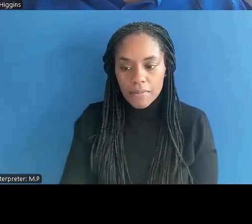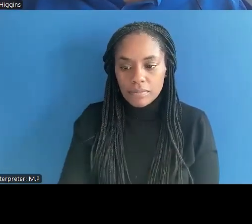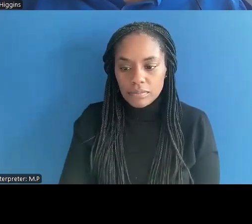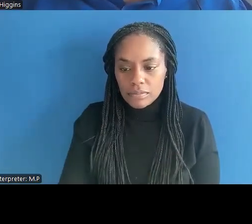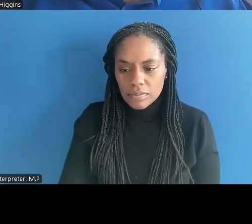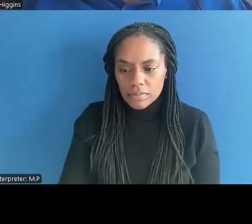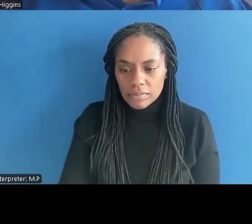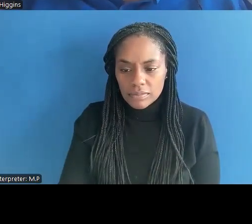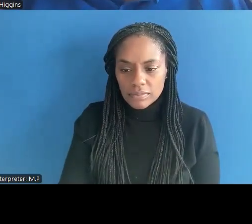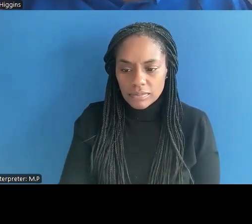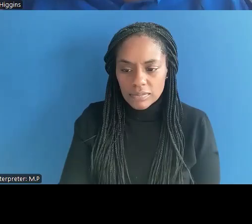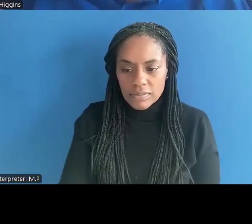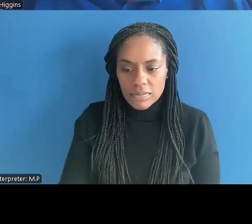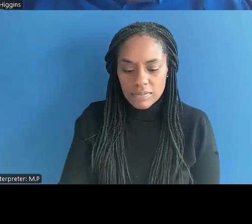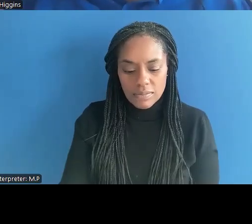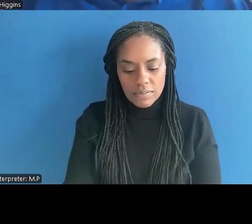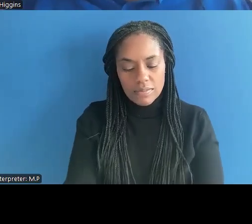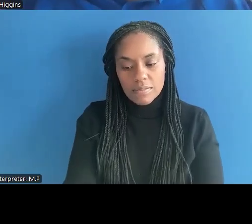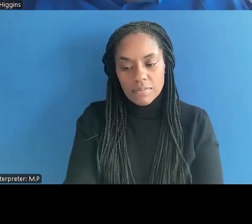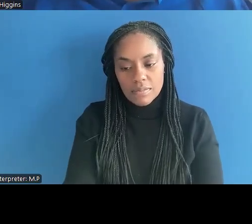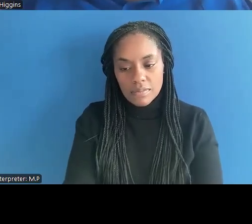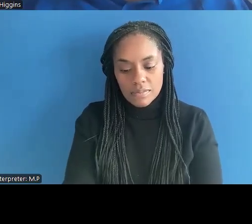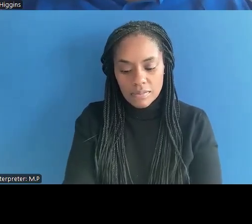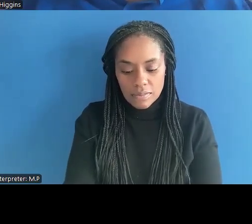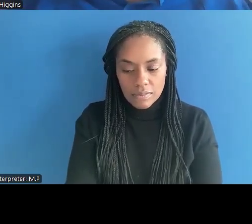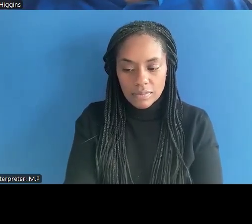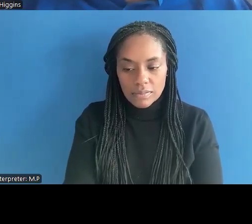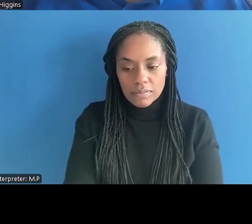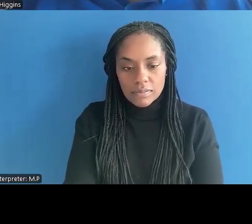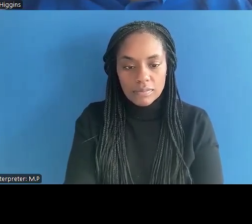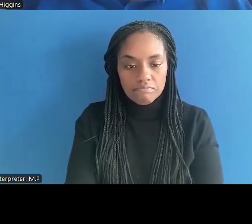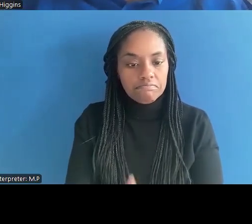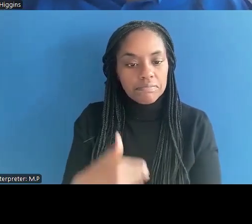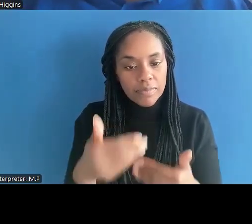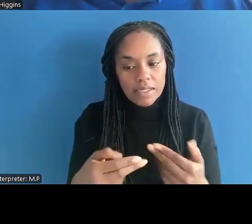to that program. Next slide please.